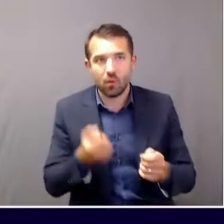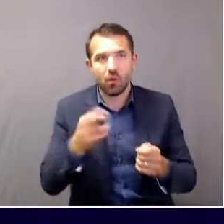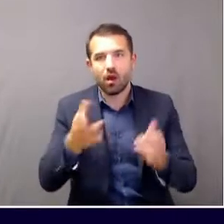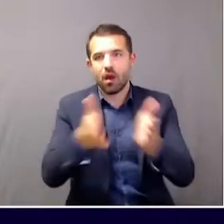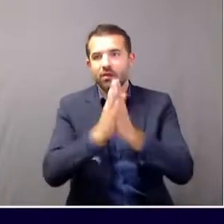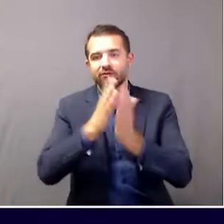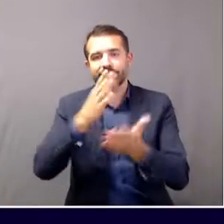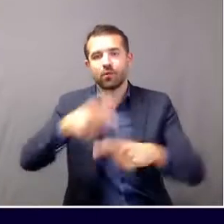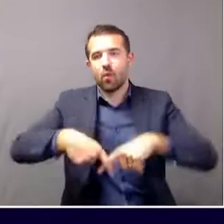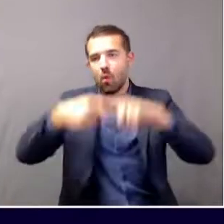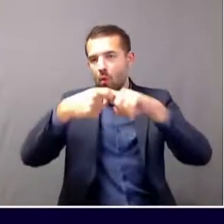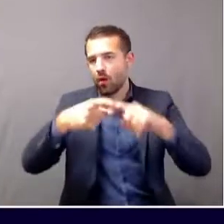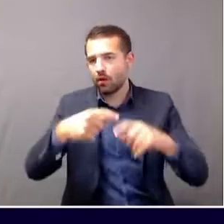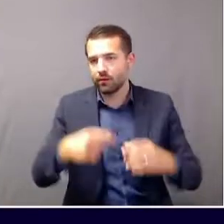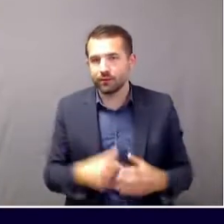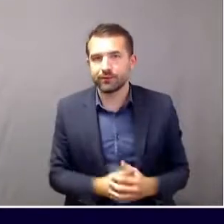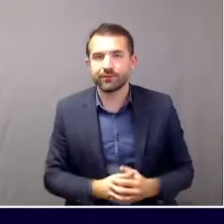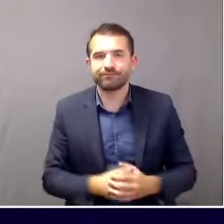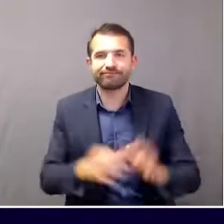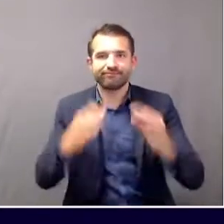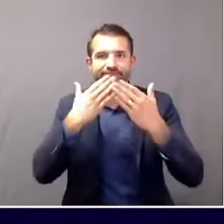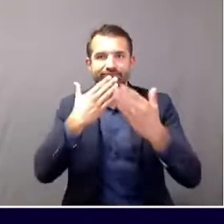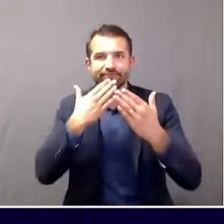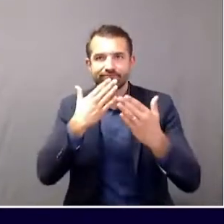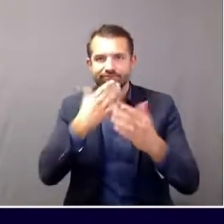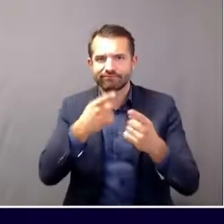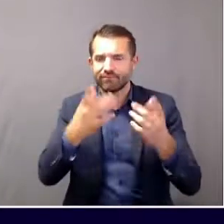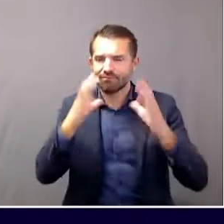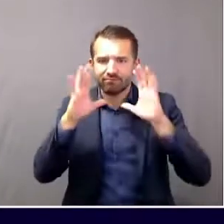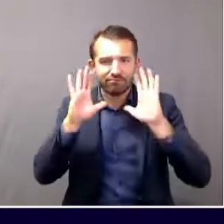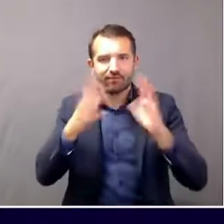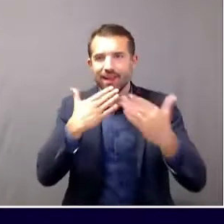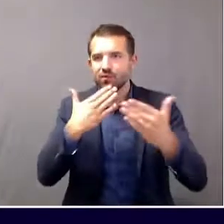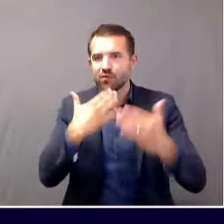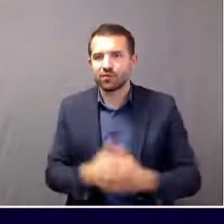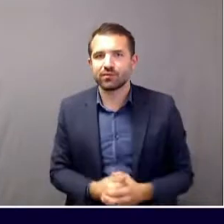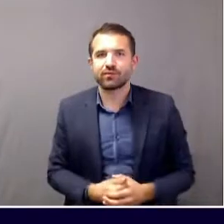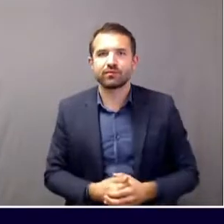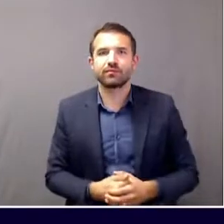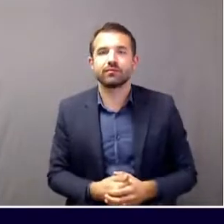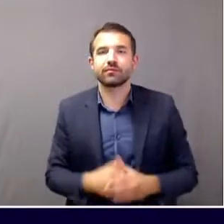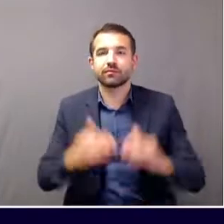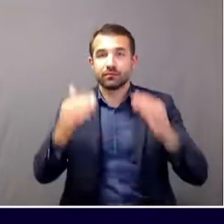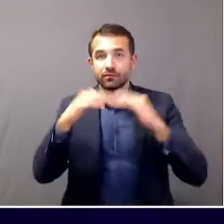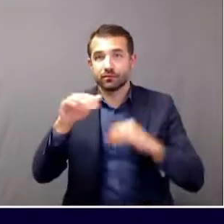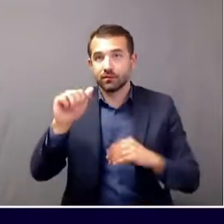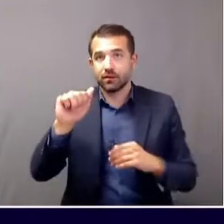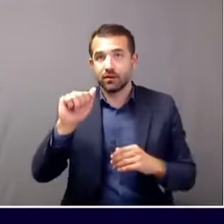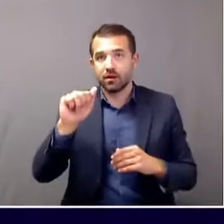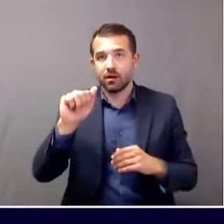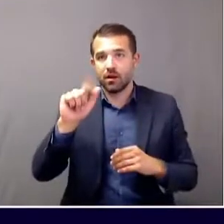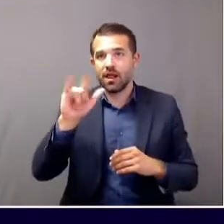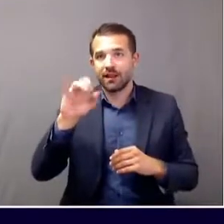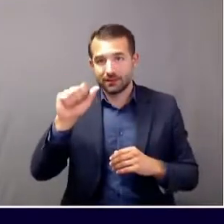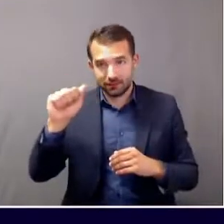much appreciated you got it they